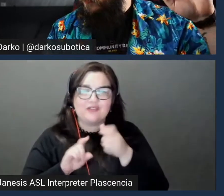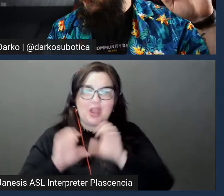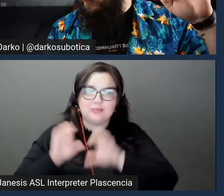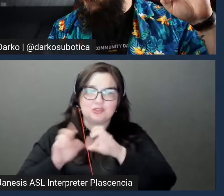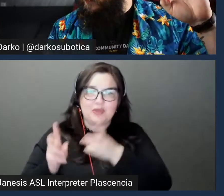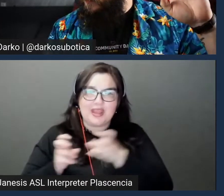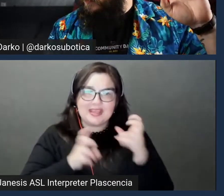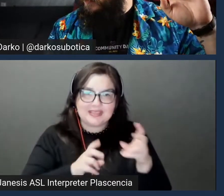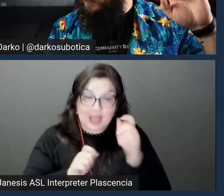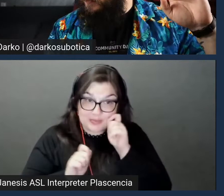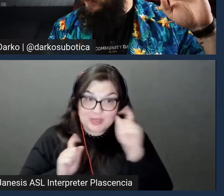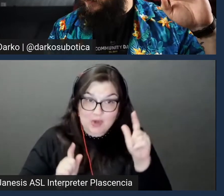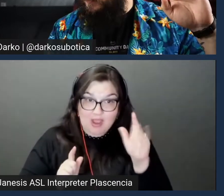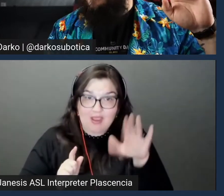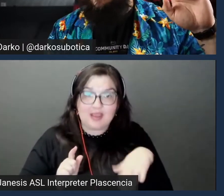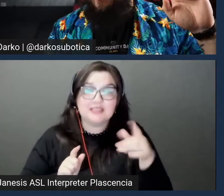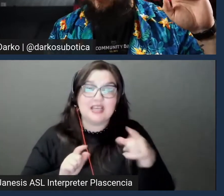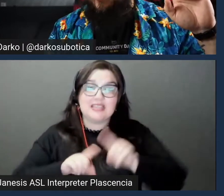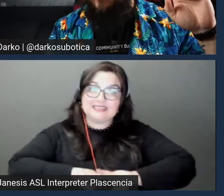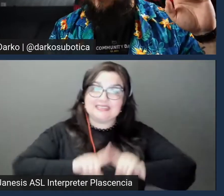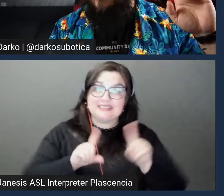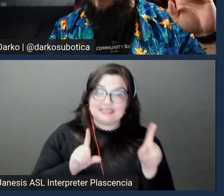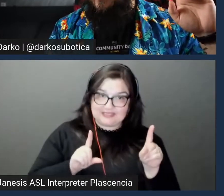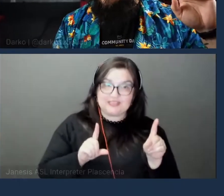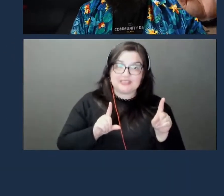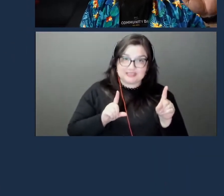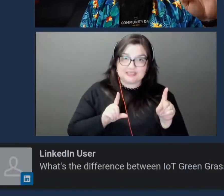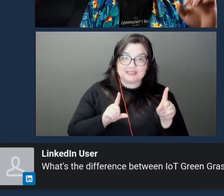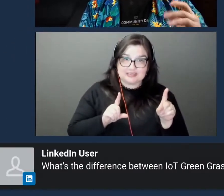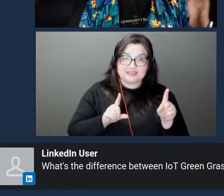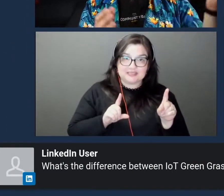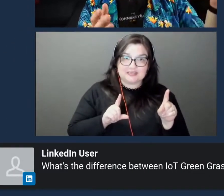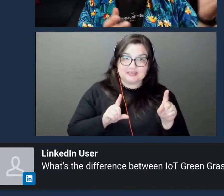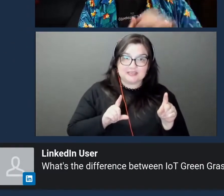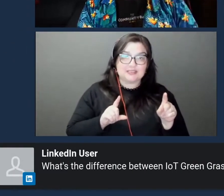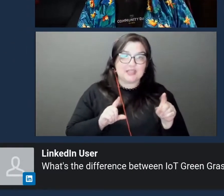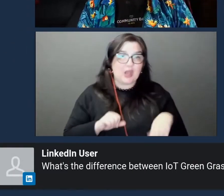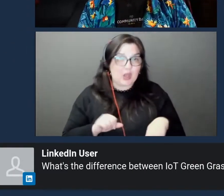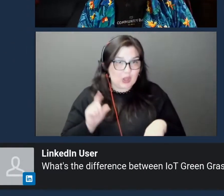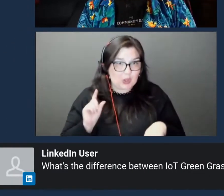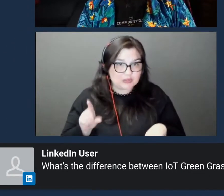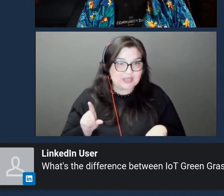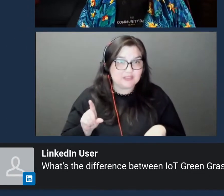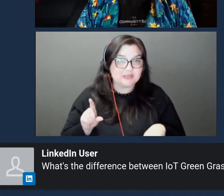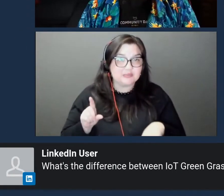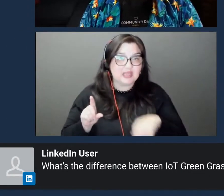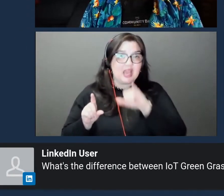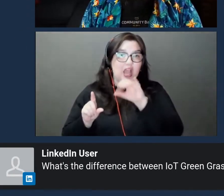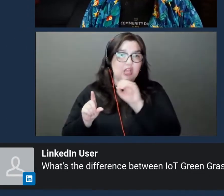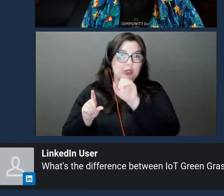So the question is like difference between IoT Greengrass and Panorama. Yes. (overlapping discussion)